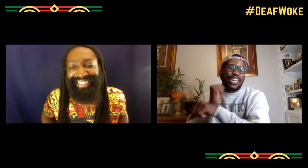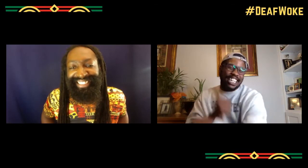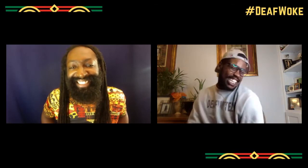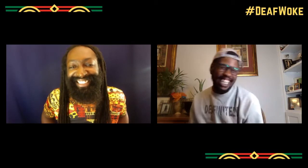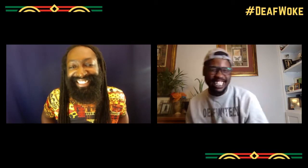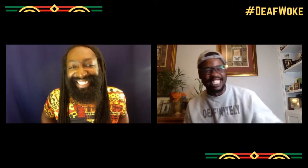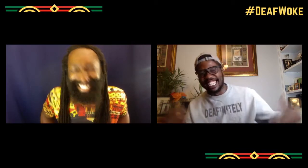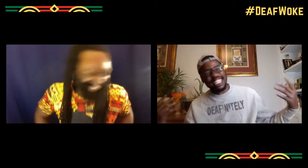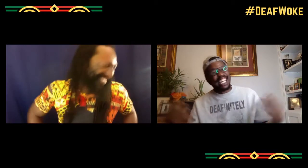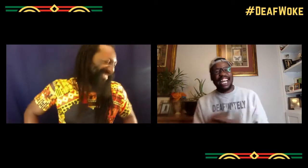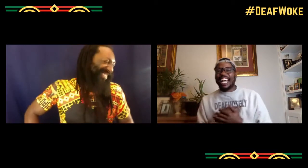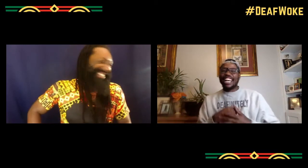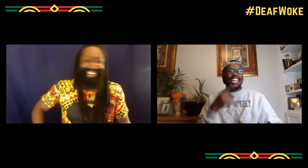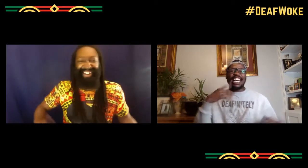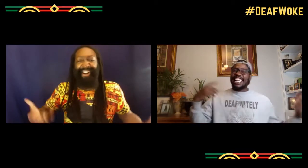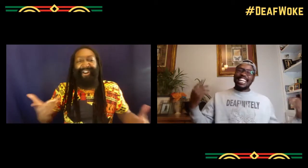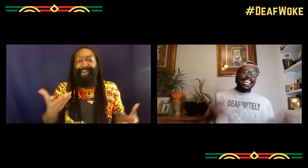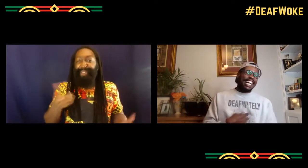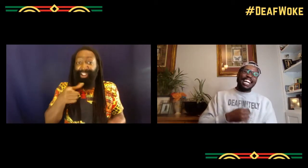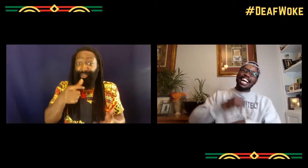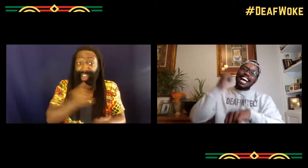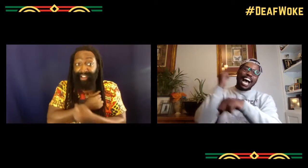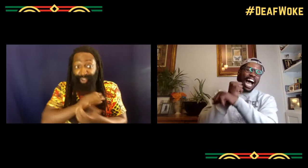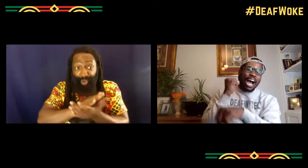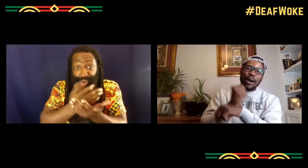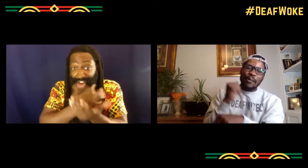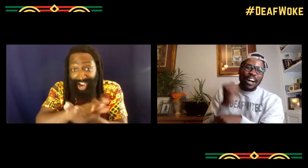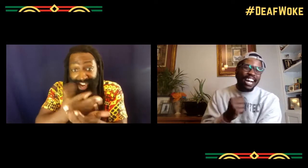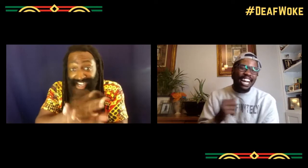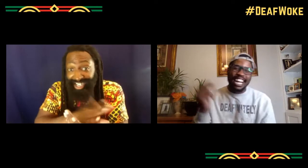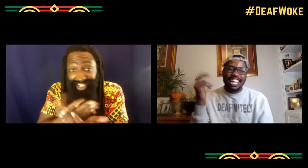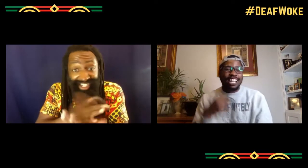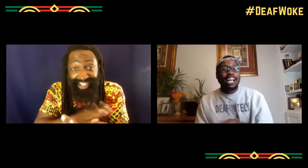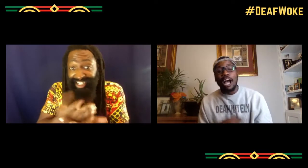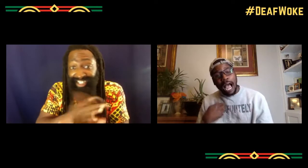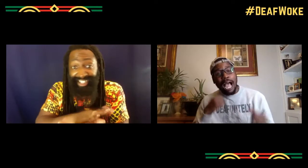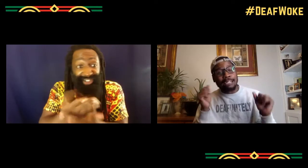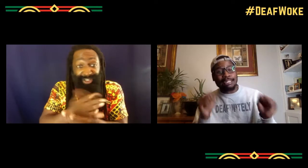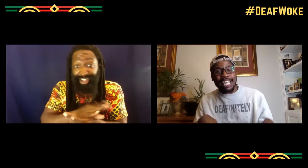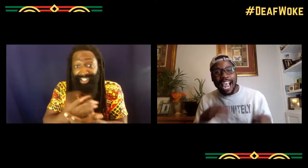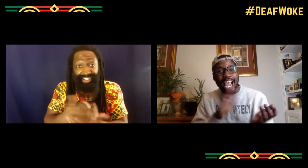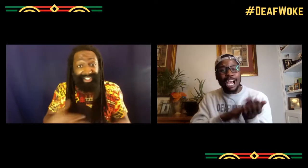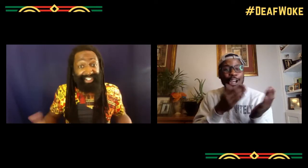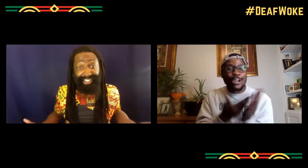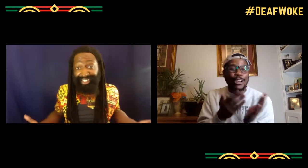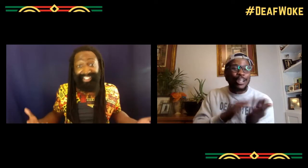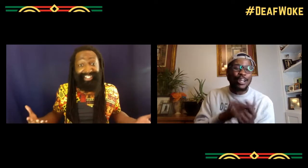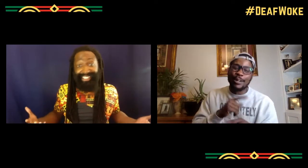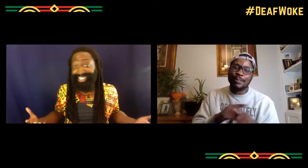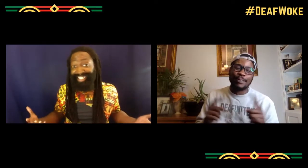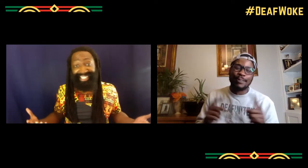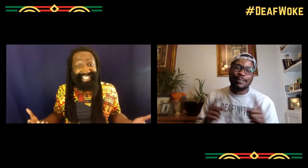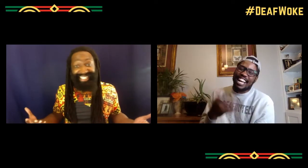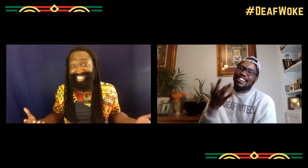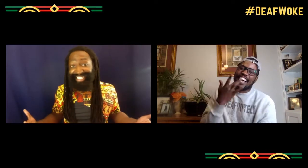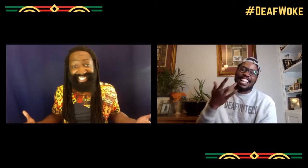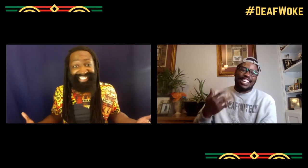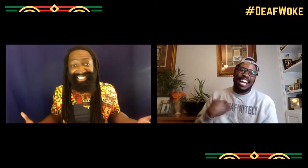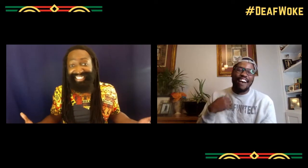Man, I'm boring. I'm just working, right, I'm grinding. Come on, you love cooking. Grinding, I mean, I can cook.